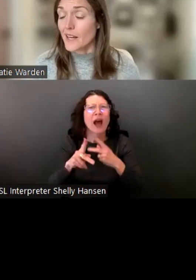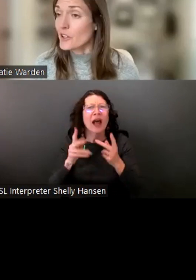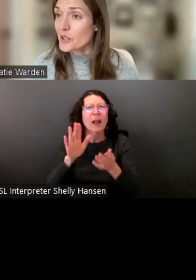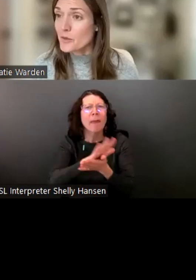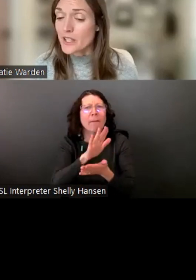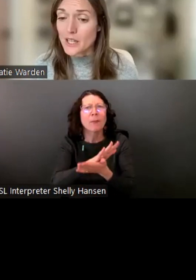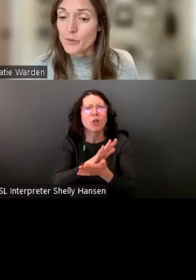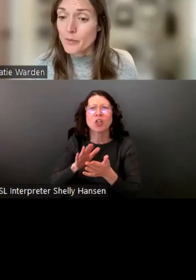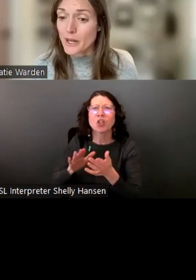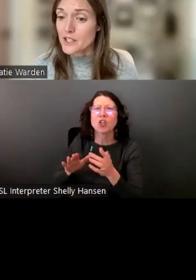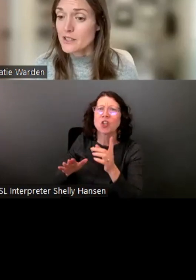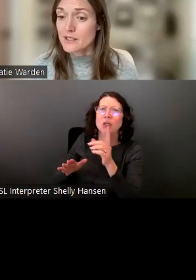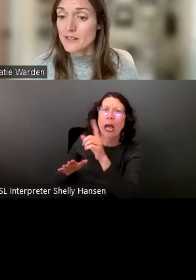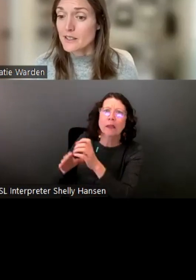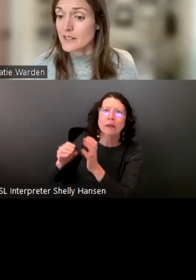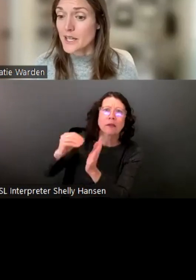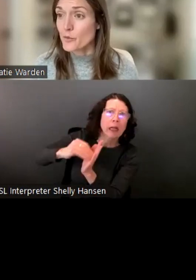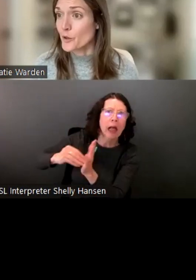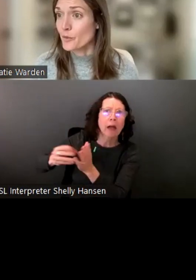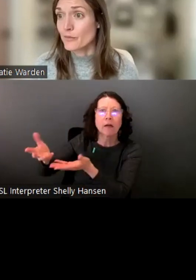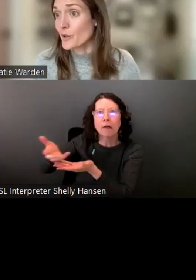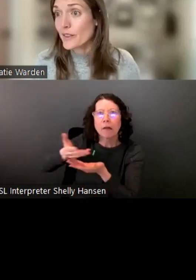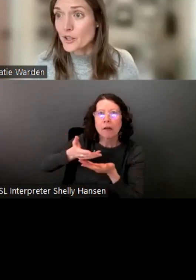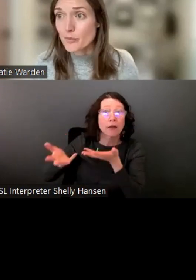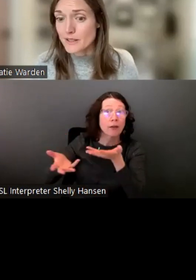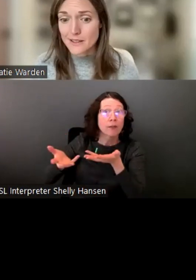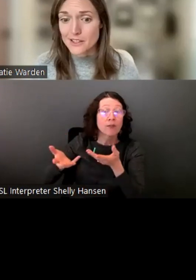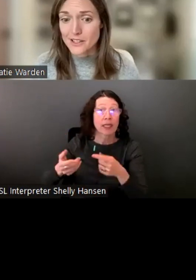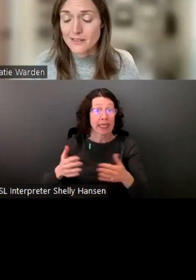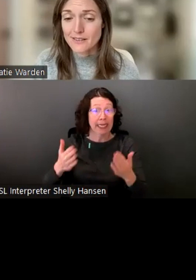How do you communicate with patients in the exam room or a therapy session?